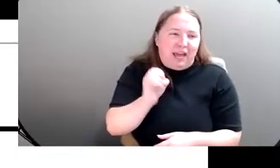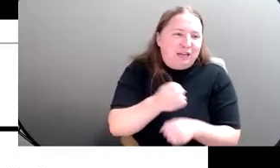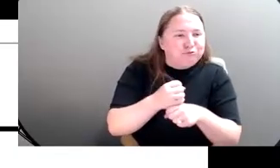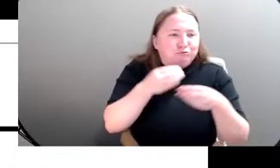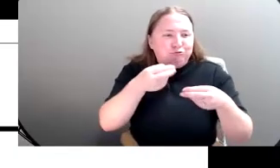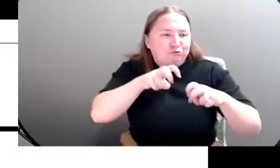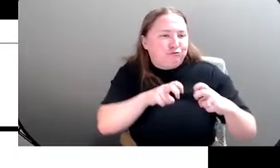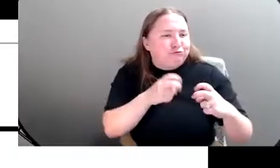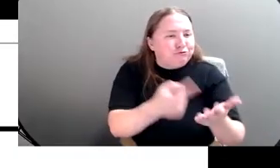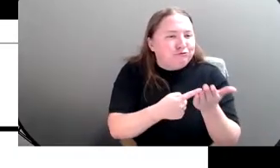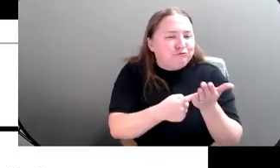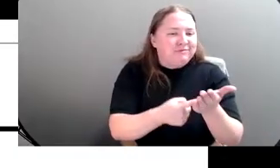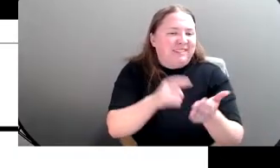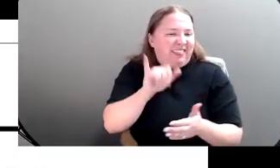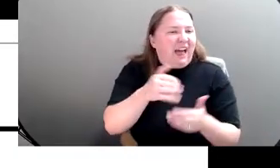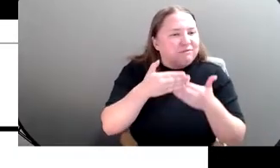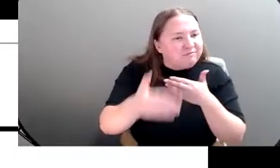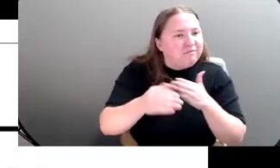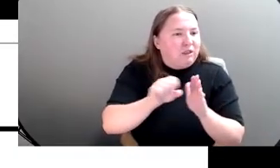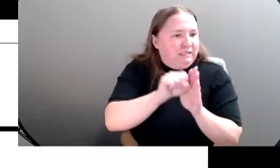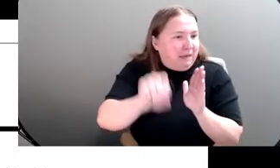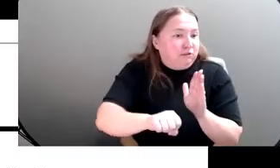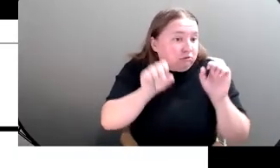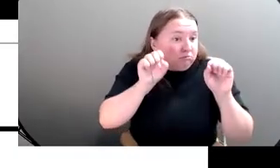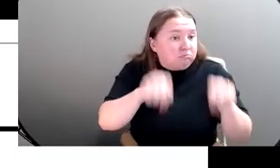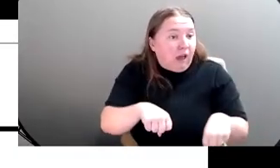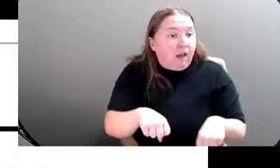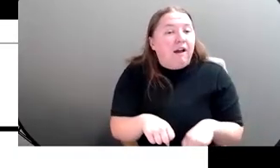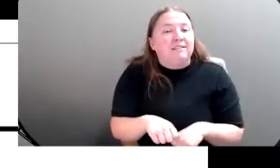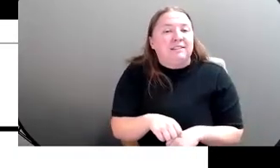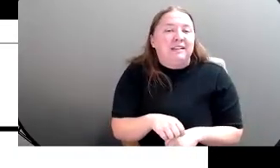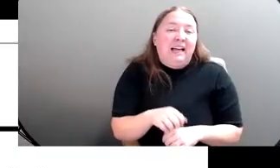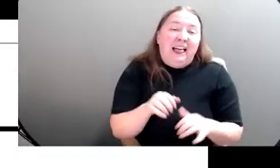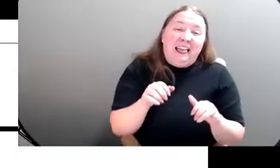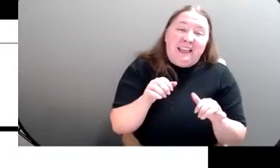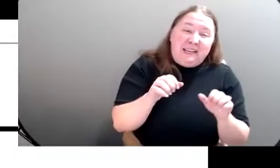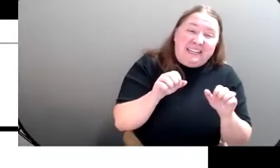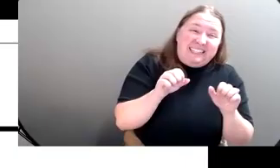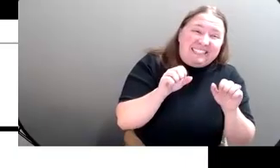through the whole entire semester. You know, that may or may not count.